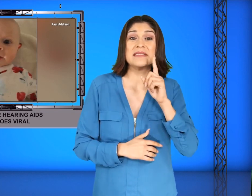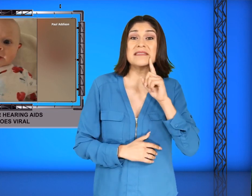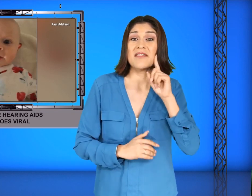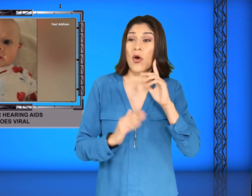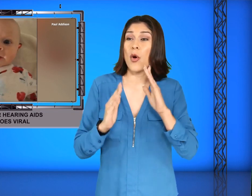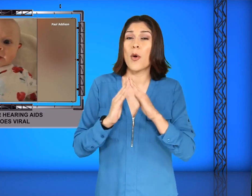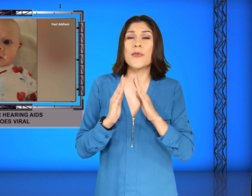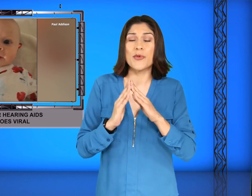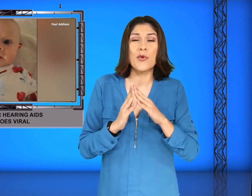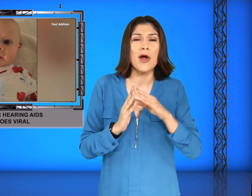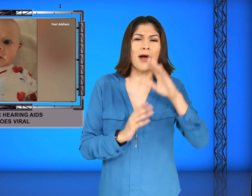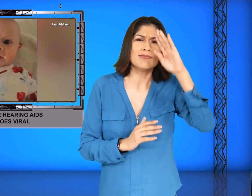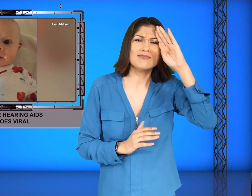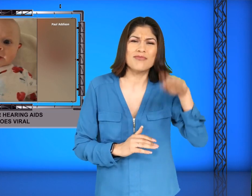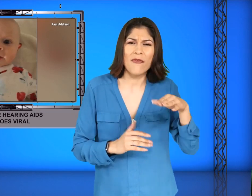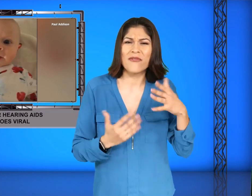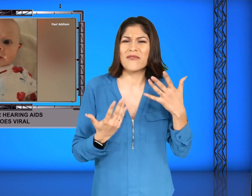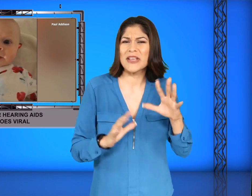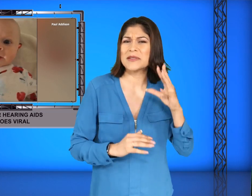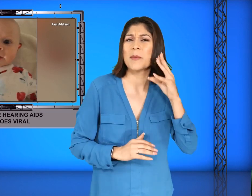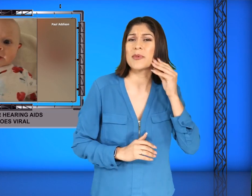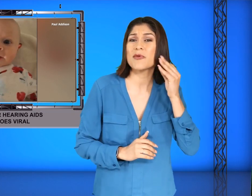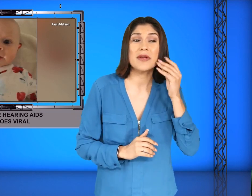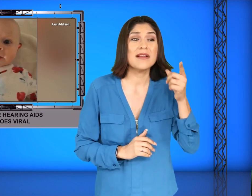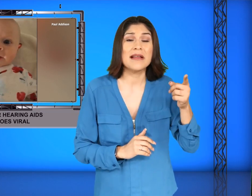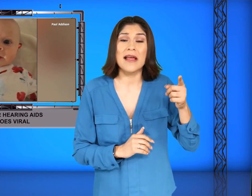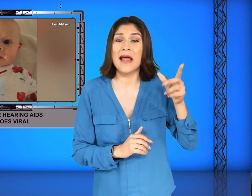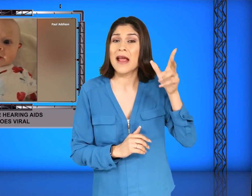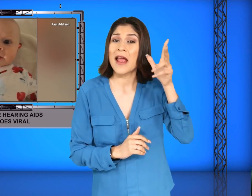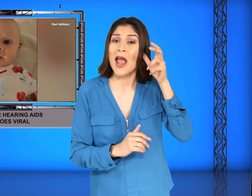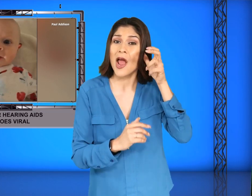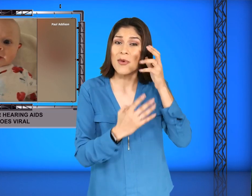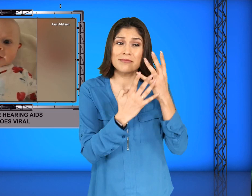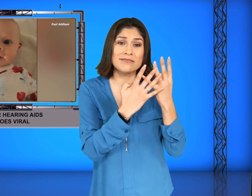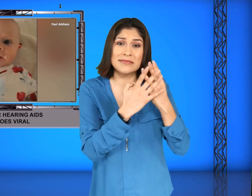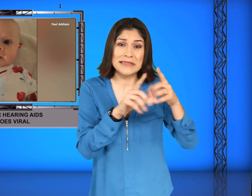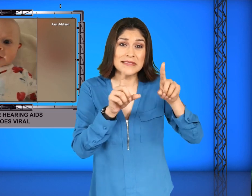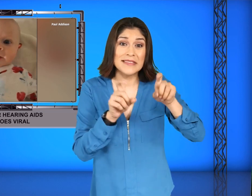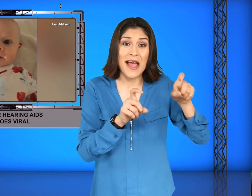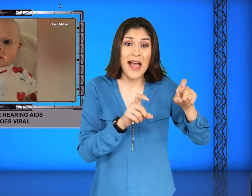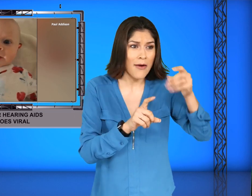Also people in the Deaf community are sensitive about the wording when it comes to informing